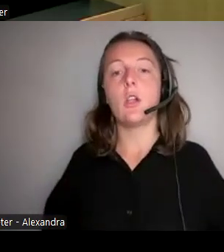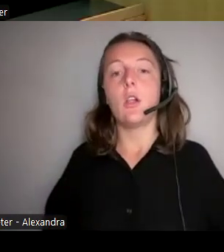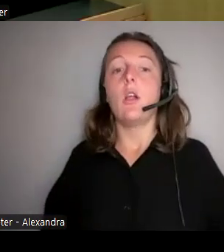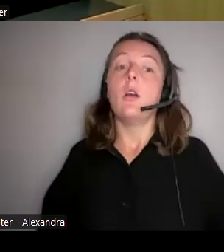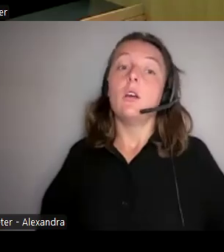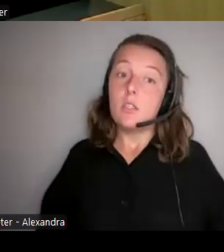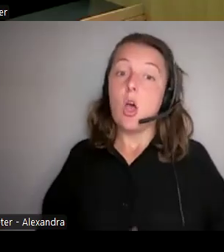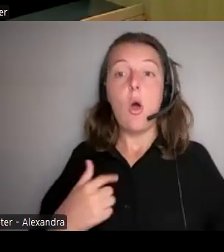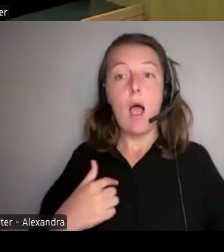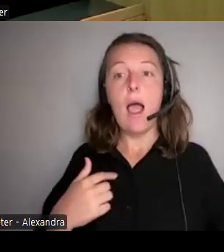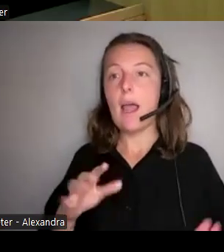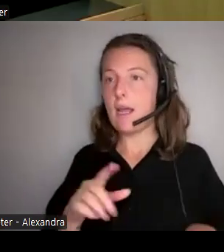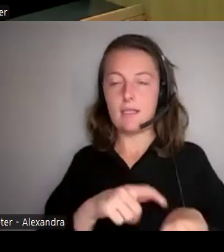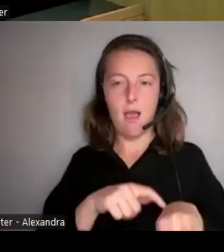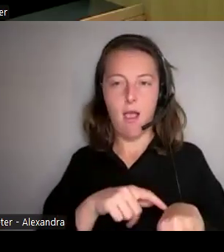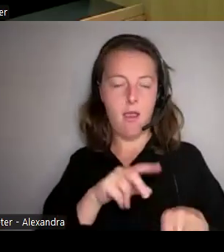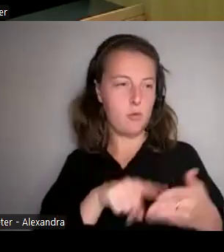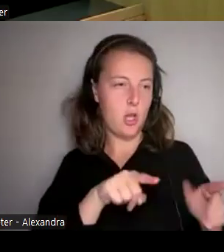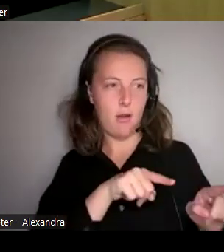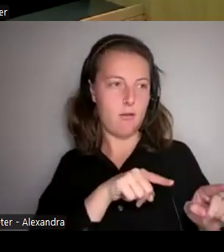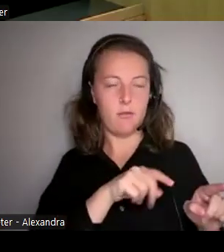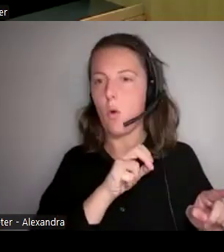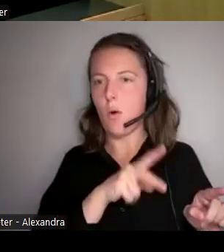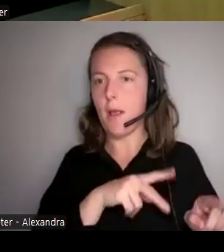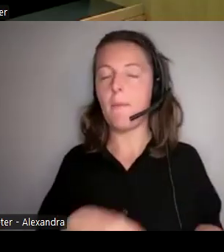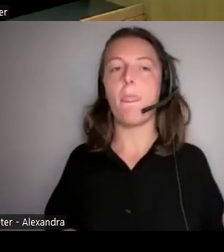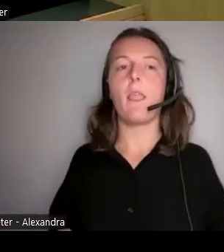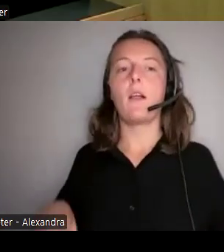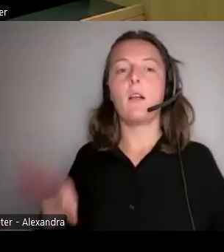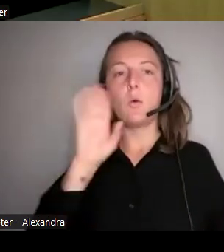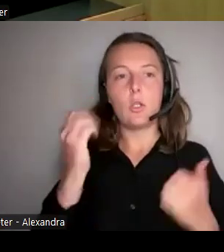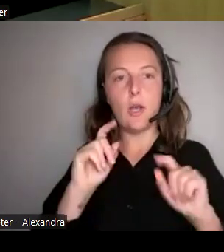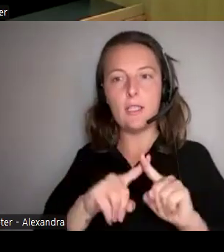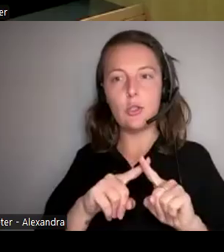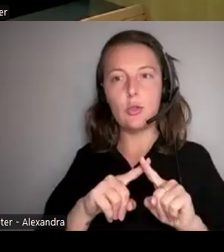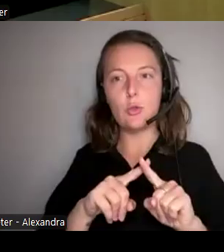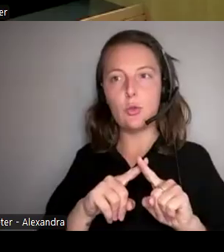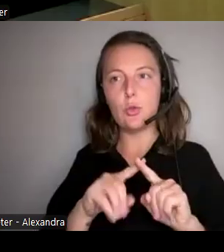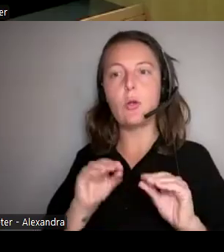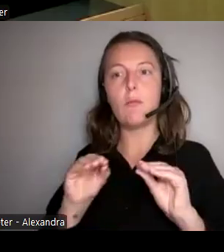um I'm mindful of my time and so I'm going to try to like move a little bit ahead. So you're going